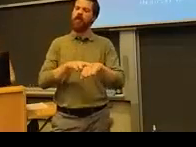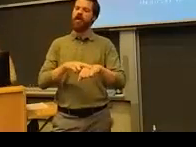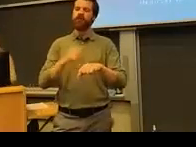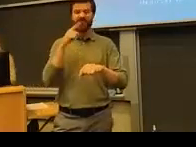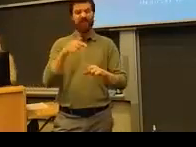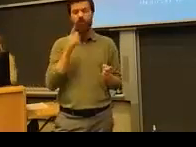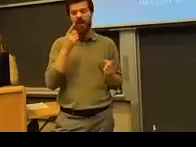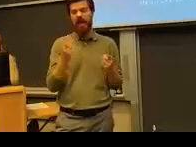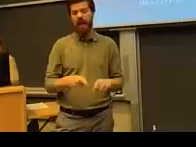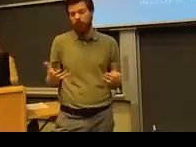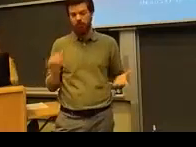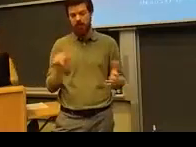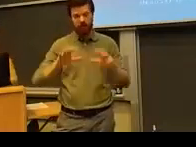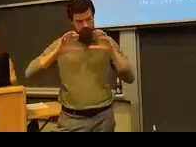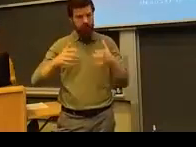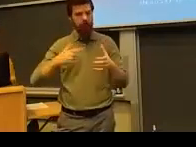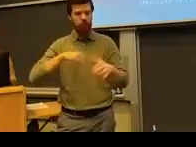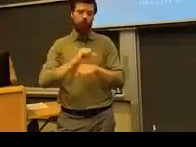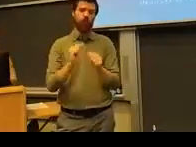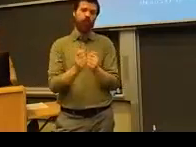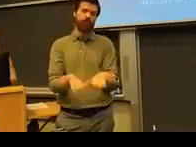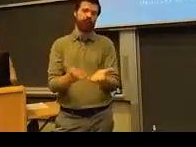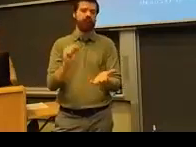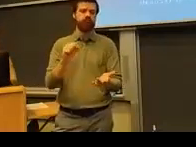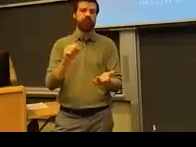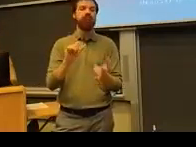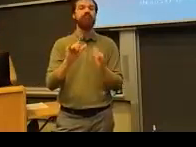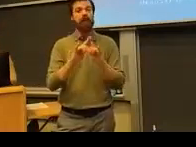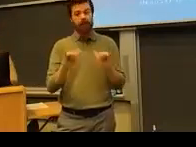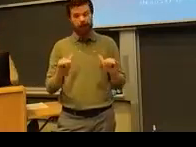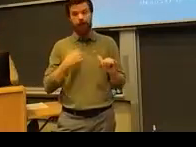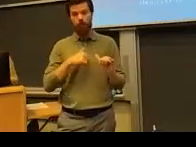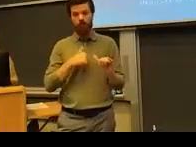this is the population that we're working with but also we have been validating the emotions